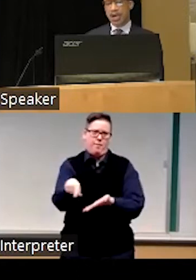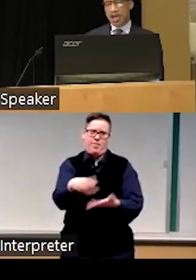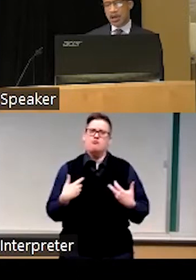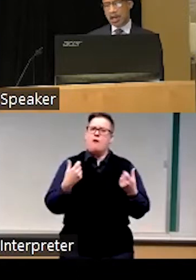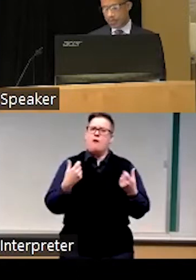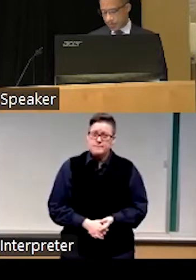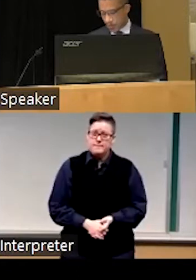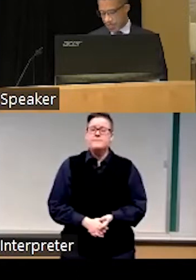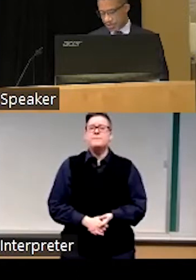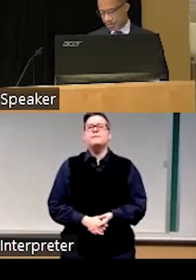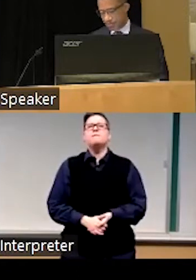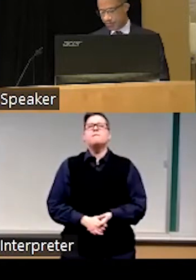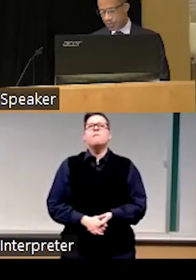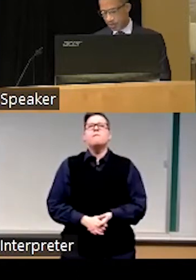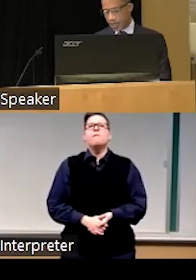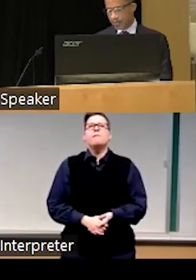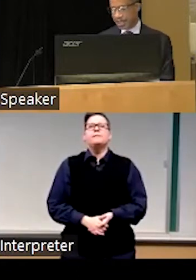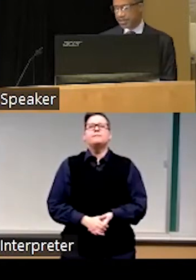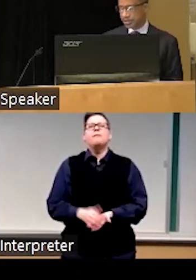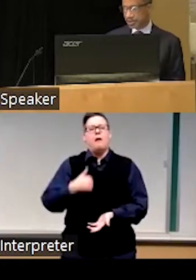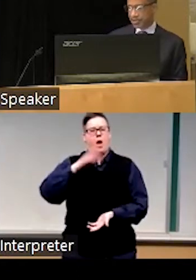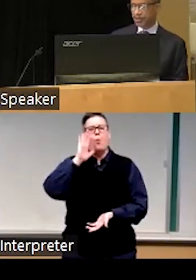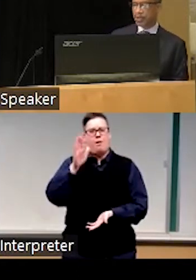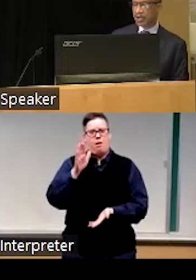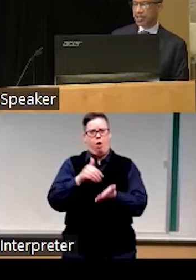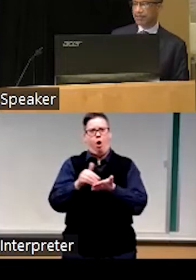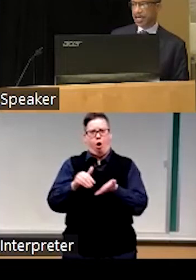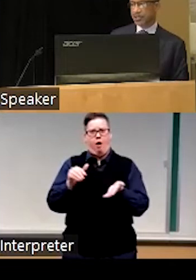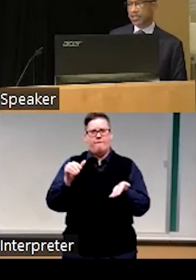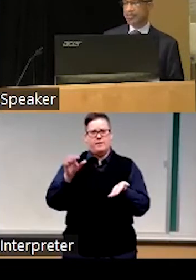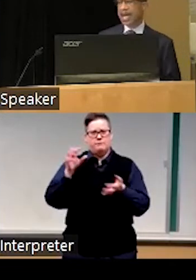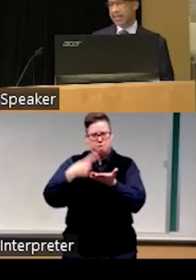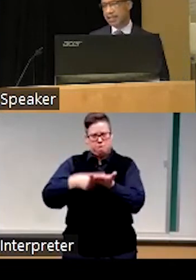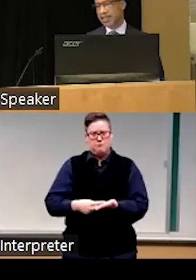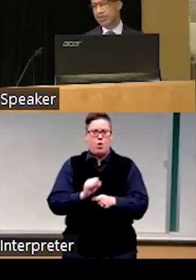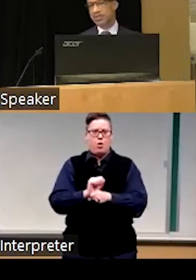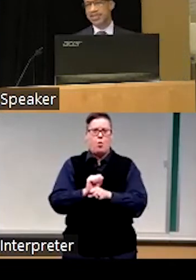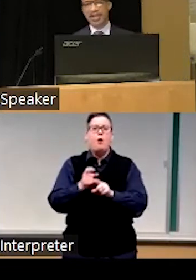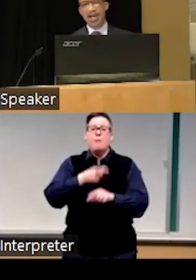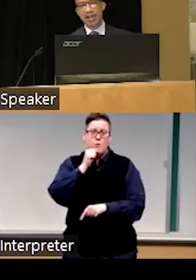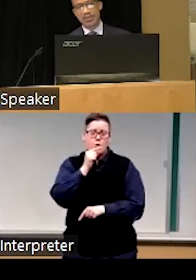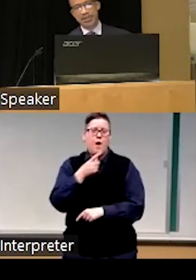uh I'm going to refer quite a bit to the to the work of Dr William Anthony who was a psychologist